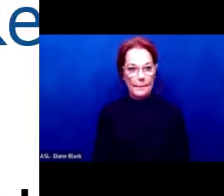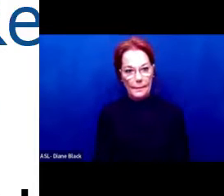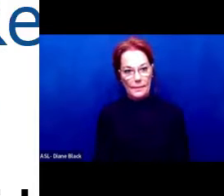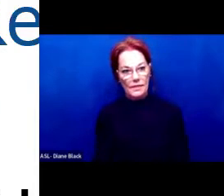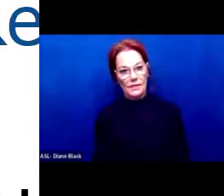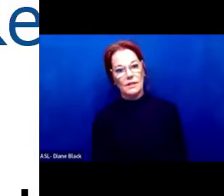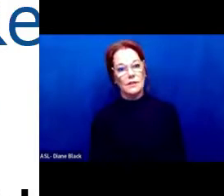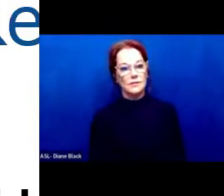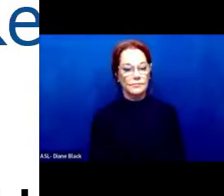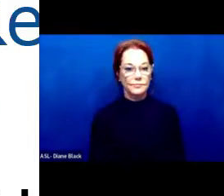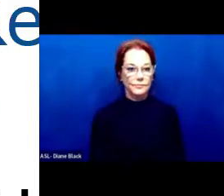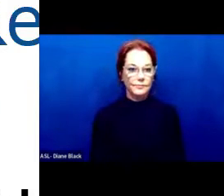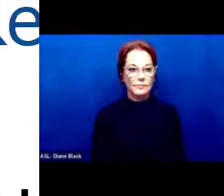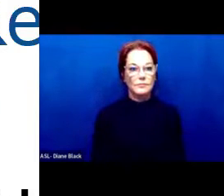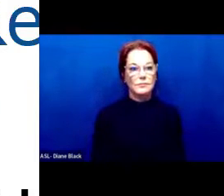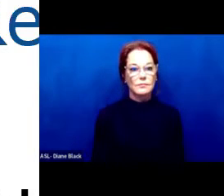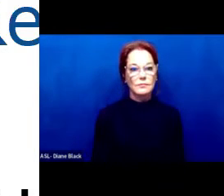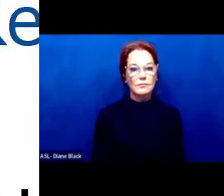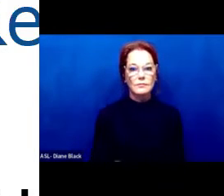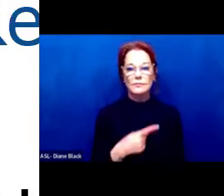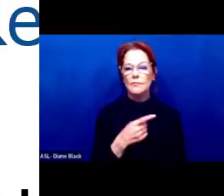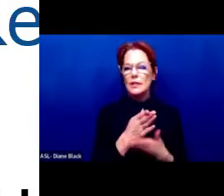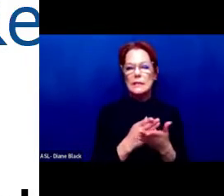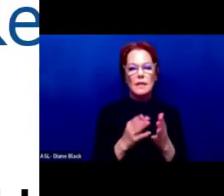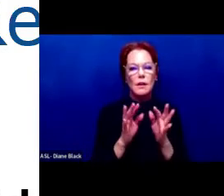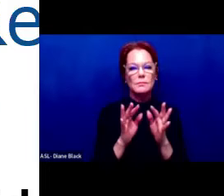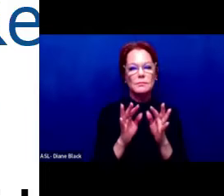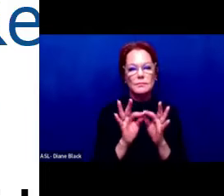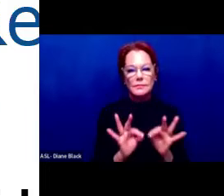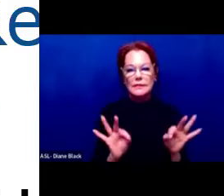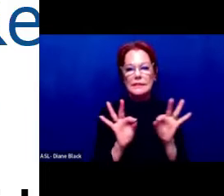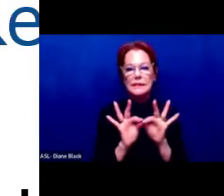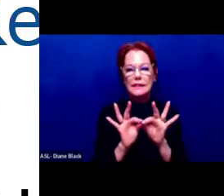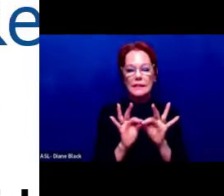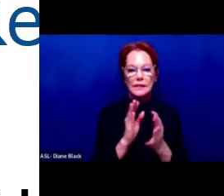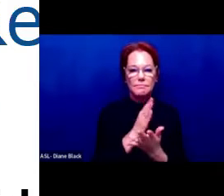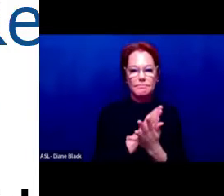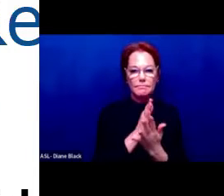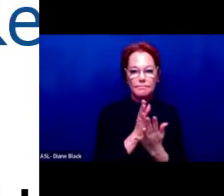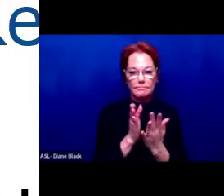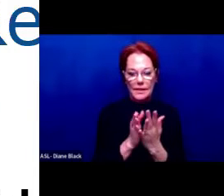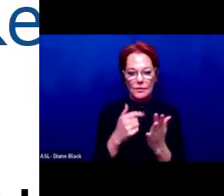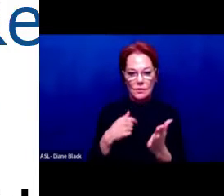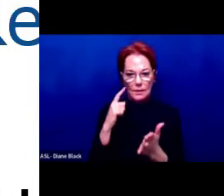And so these are just some of the key factors that I found we found different social